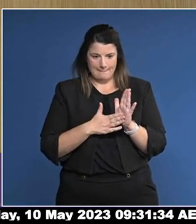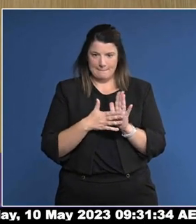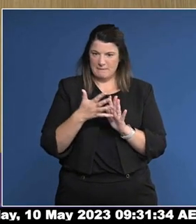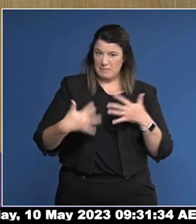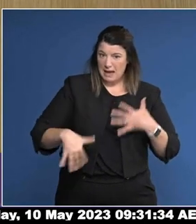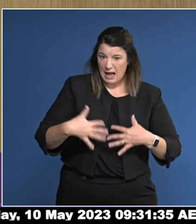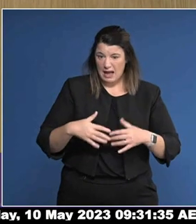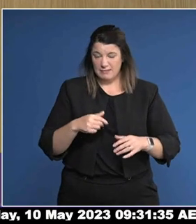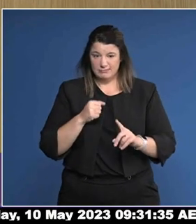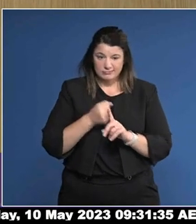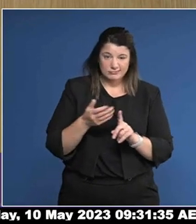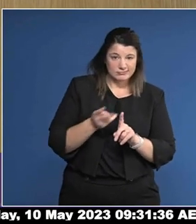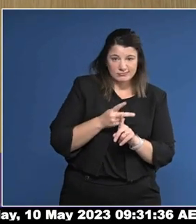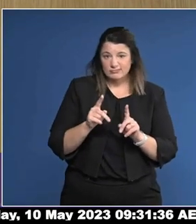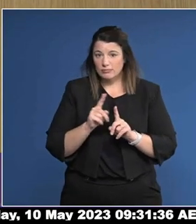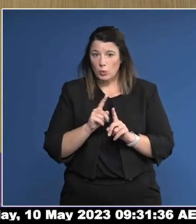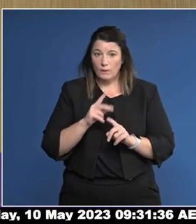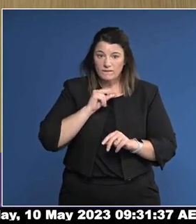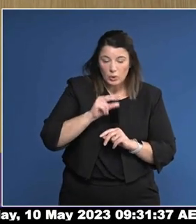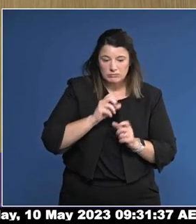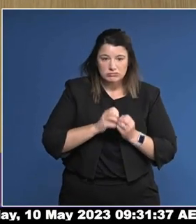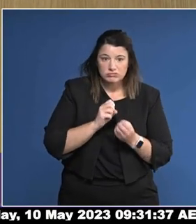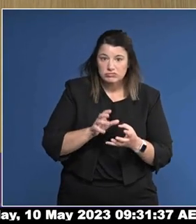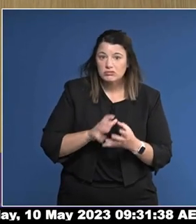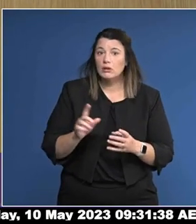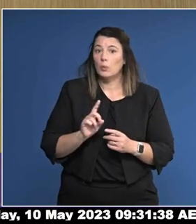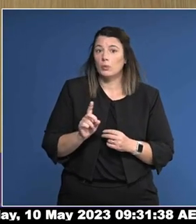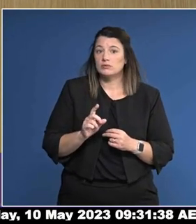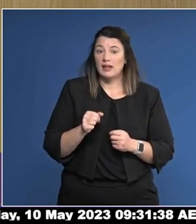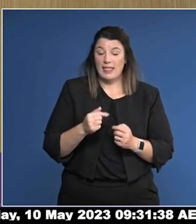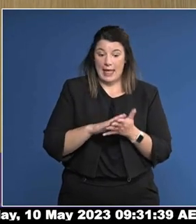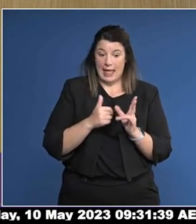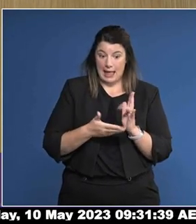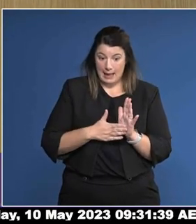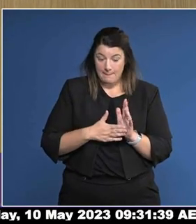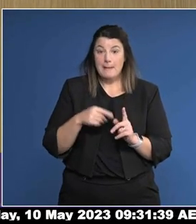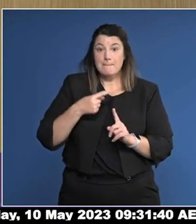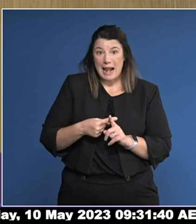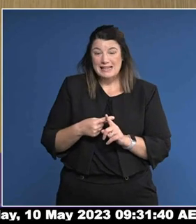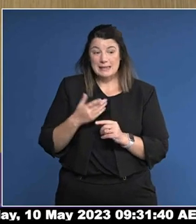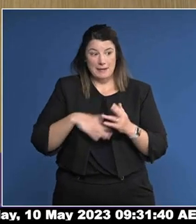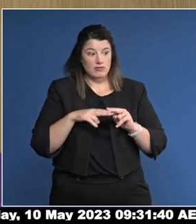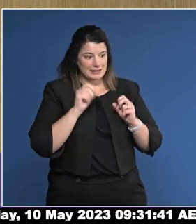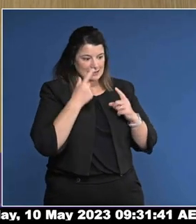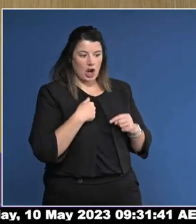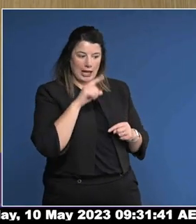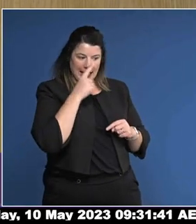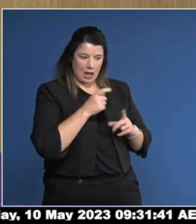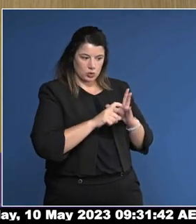assessment to be made as to whether the parent is able and willing. That's right. MS EASTMAN: So, there are two elements to what needs to be